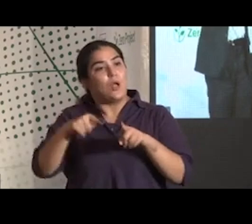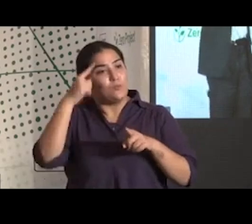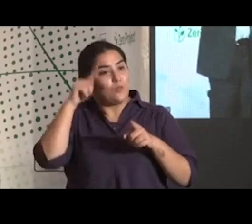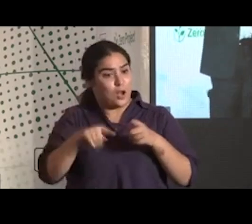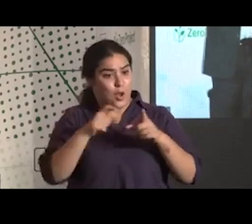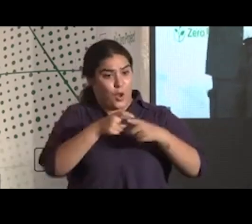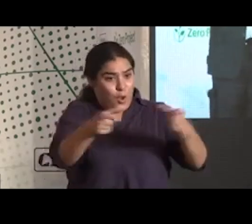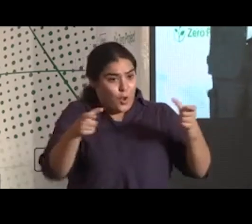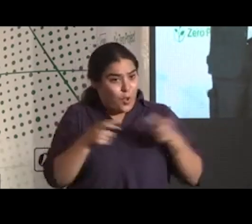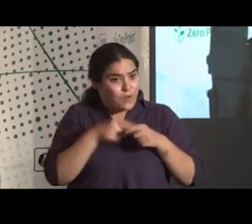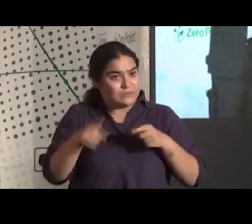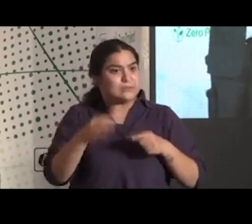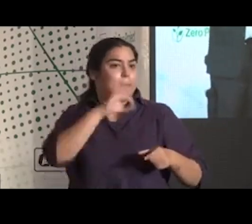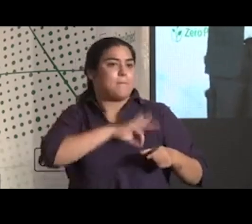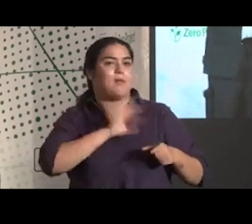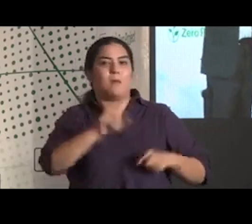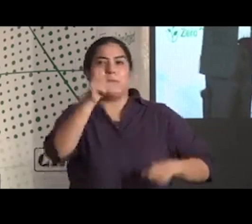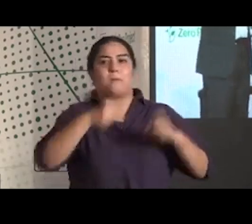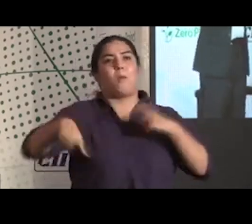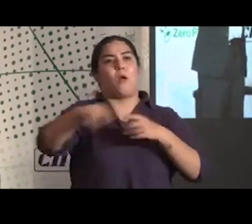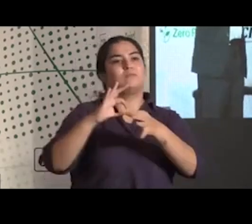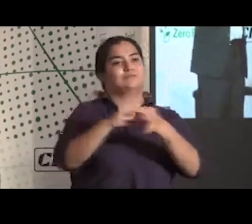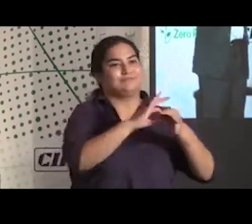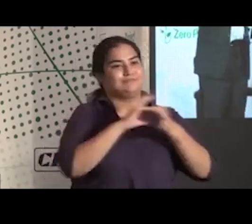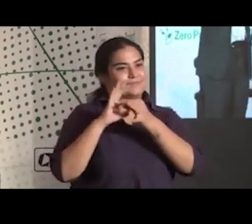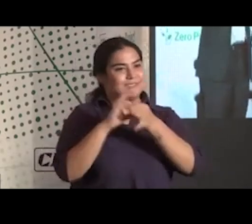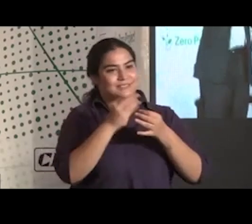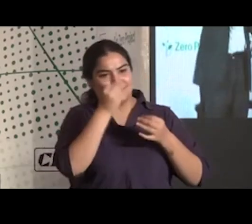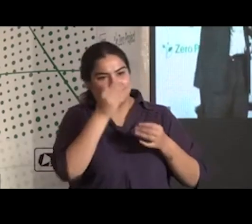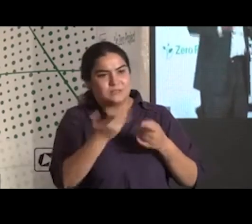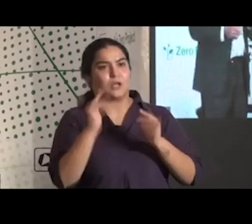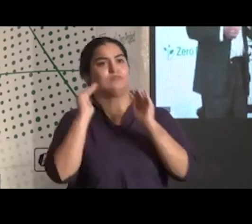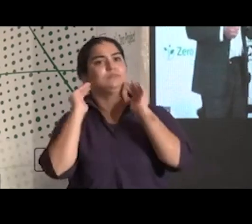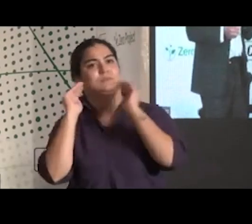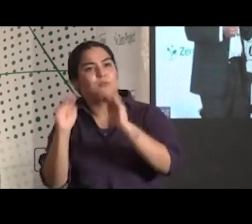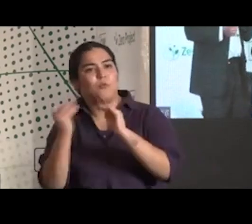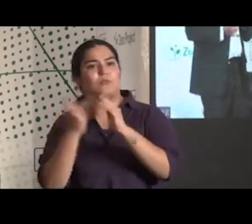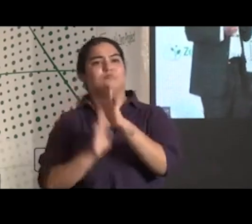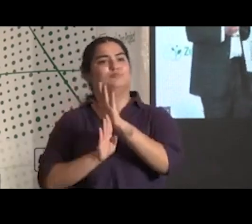to build really meaningful connections that support inclusion and accessibility